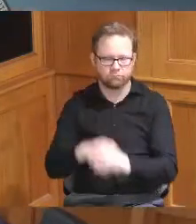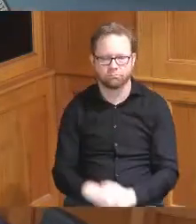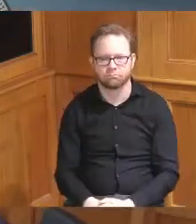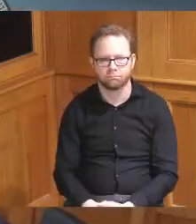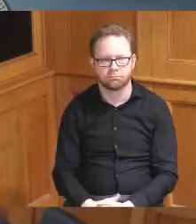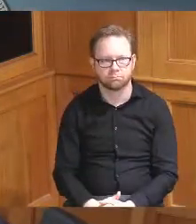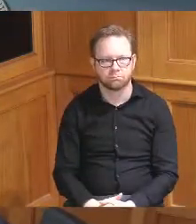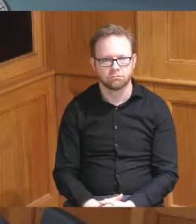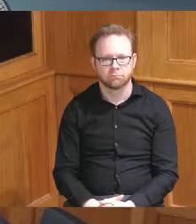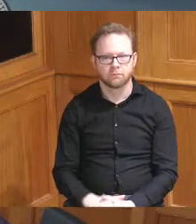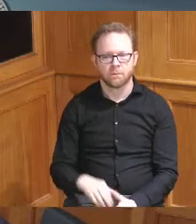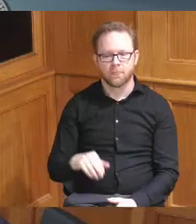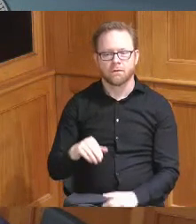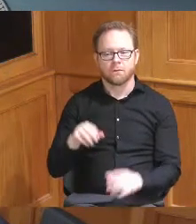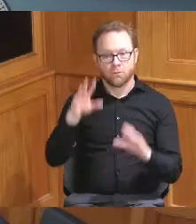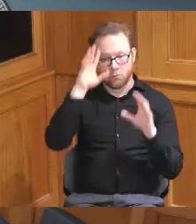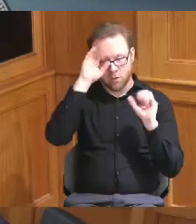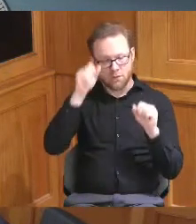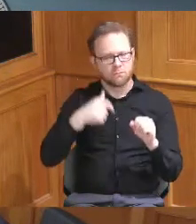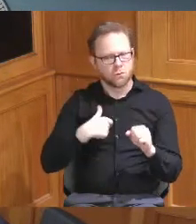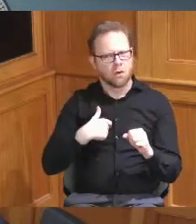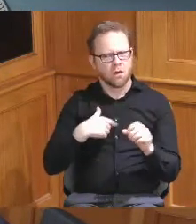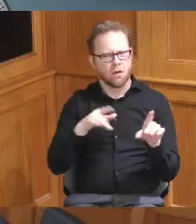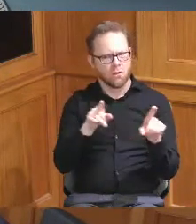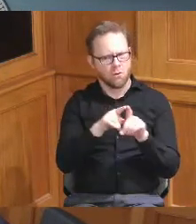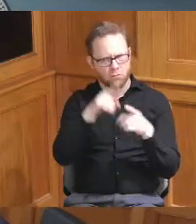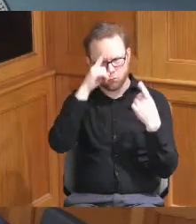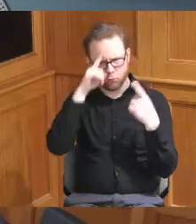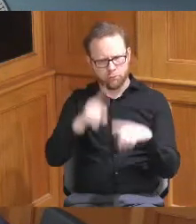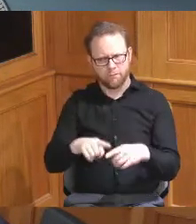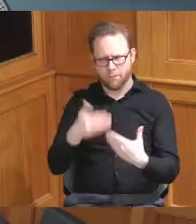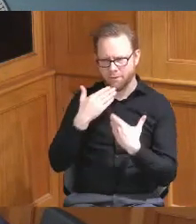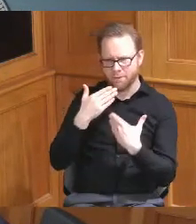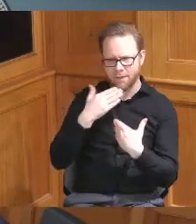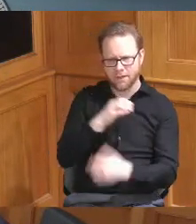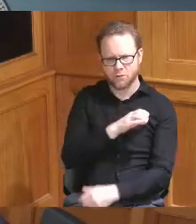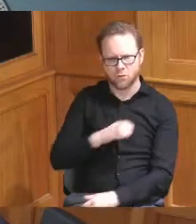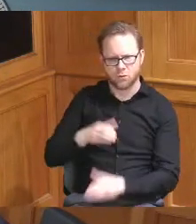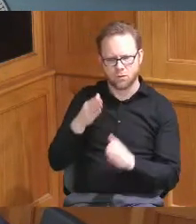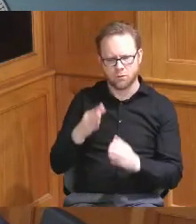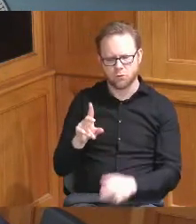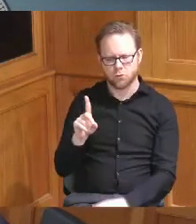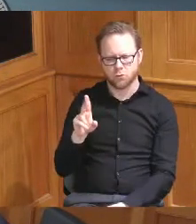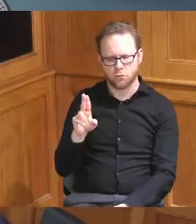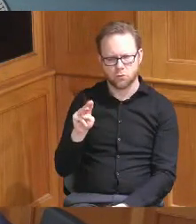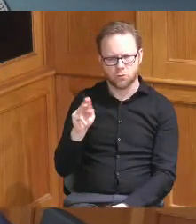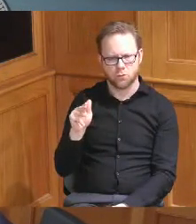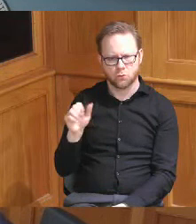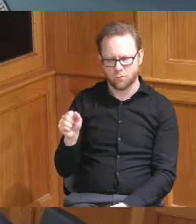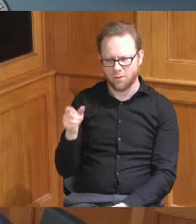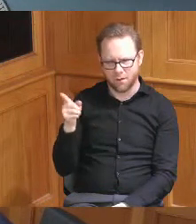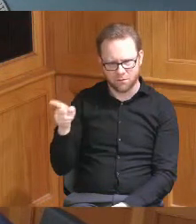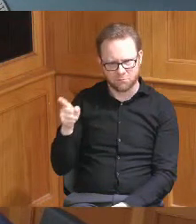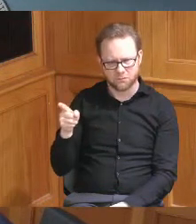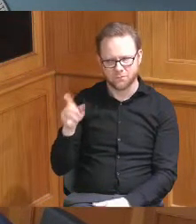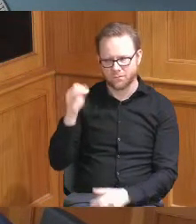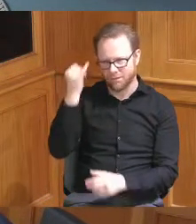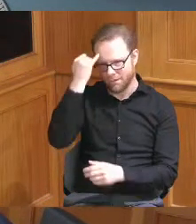thank you I want to join in thanking Commissioner Dumas for bringing this forward and staying on